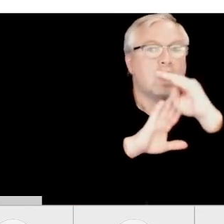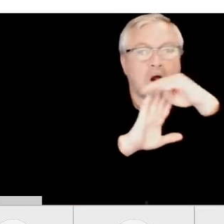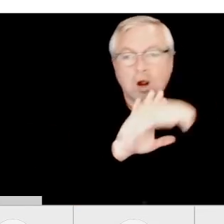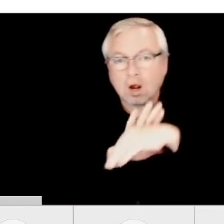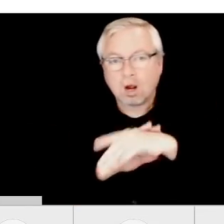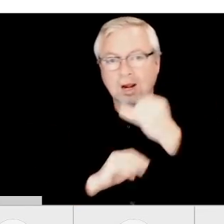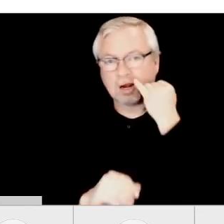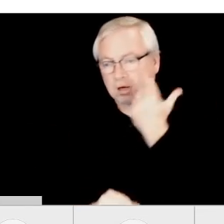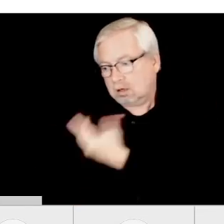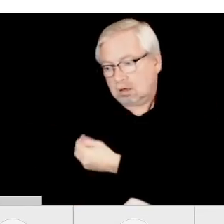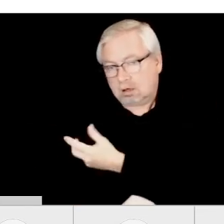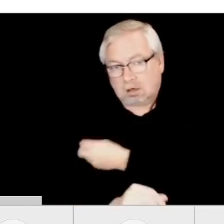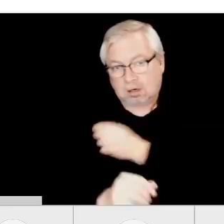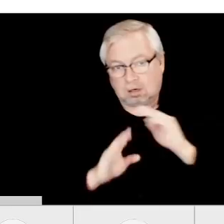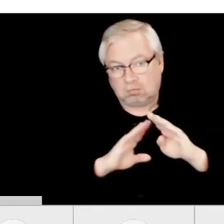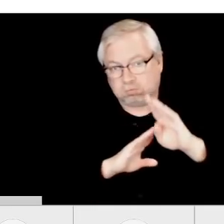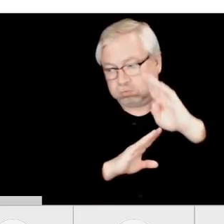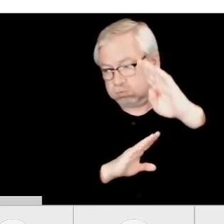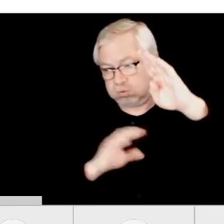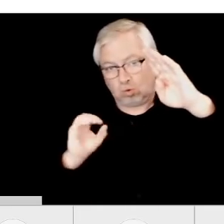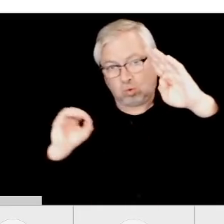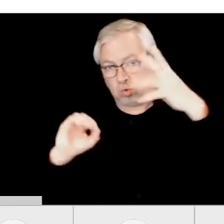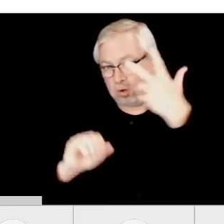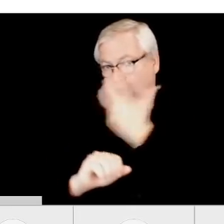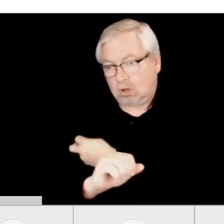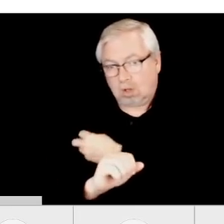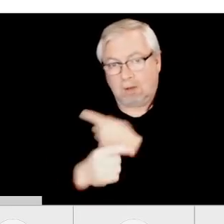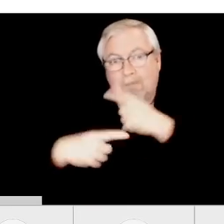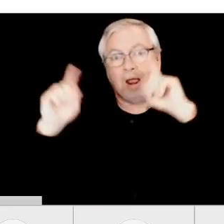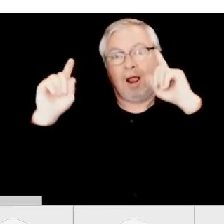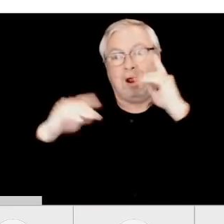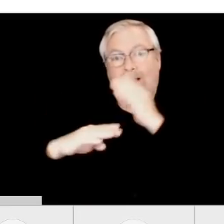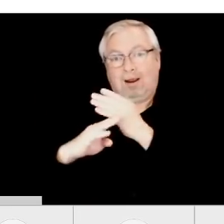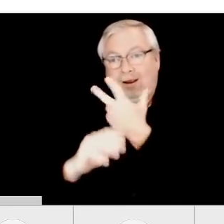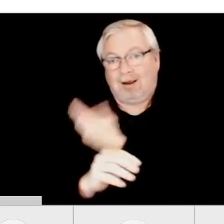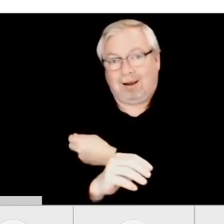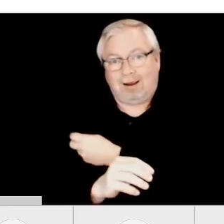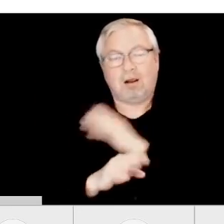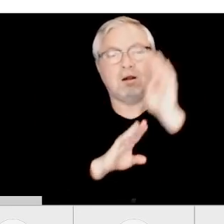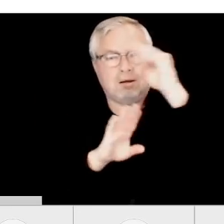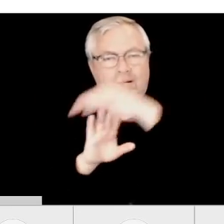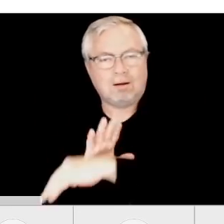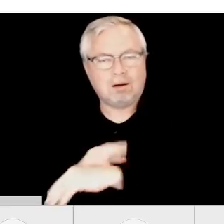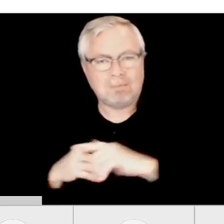If interventions don't end or they take a different shape to generate a